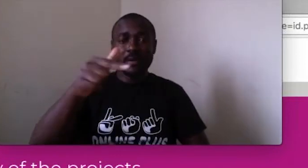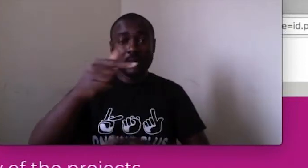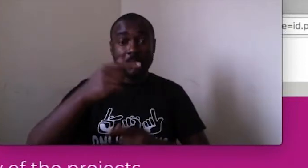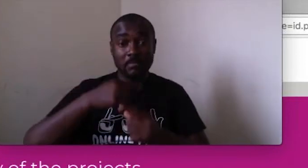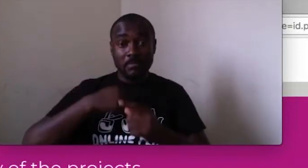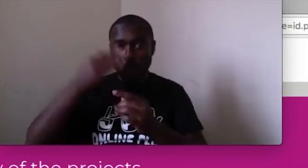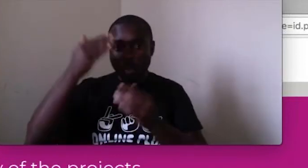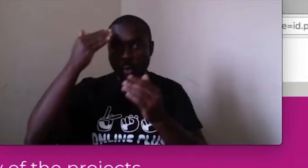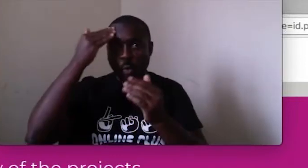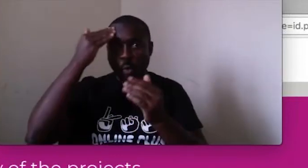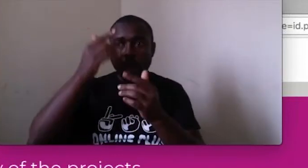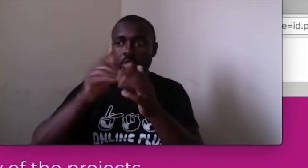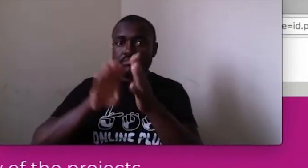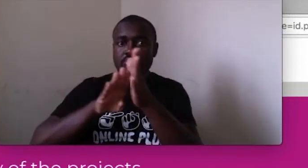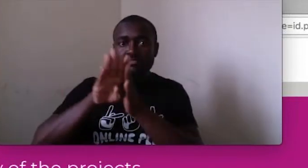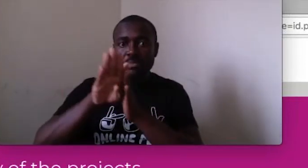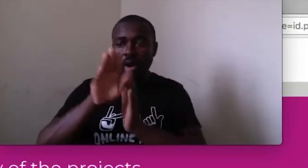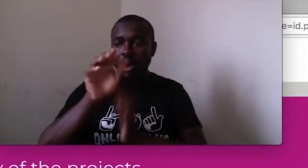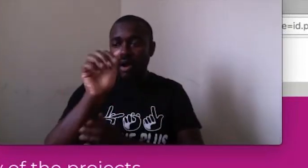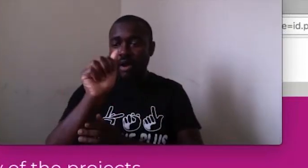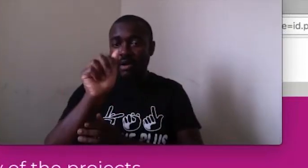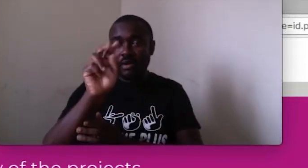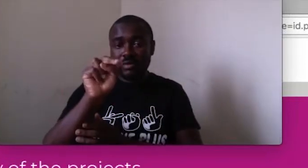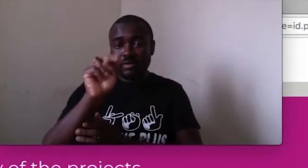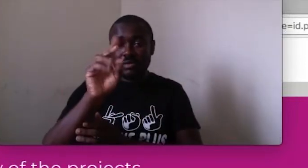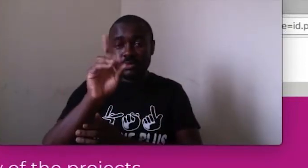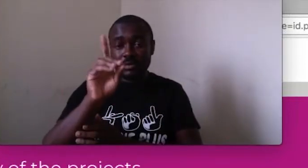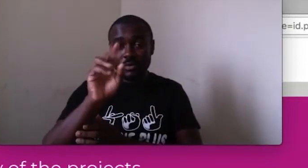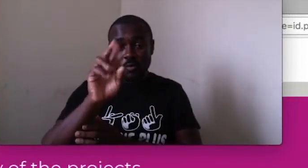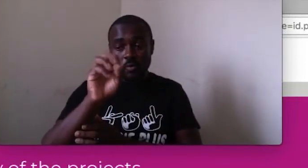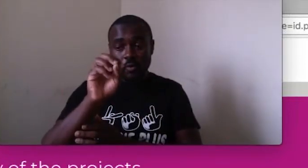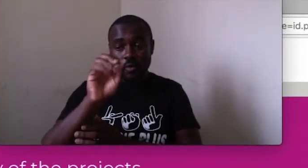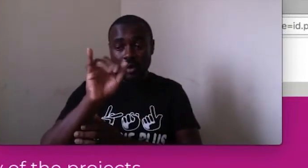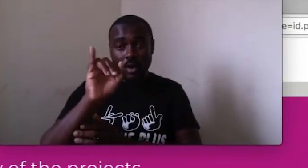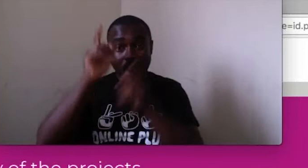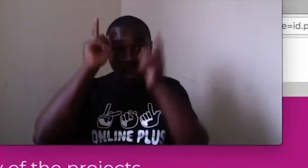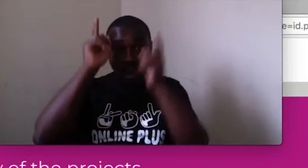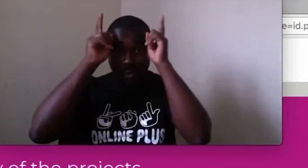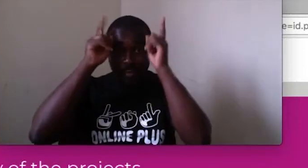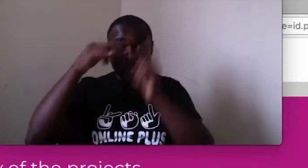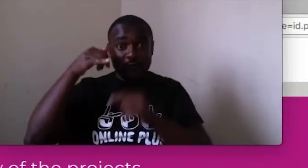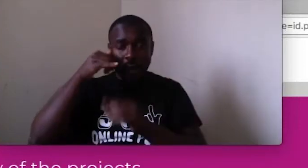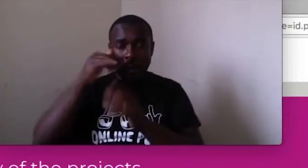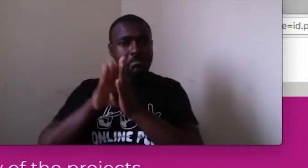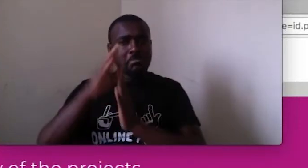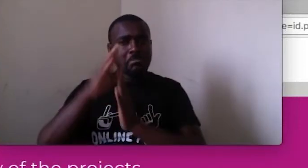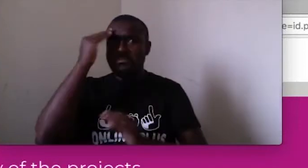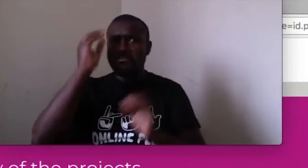but later I didn't know how to either use or develop the Android